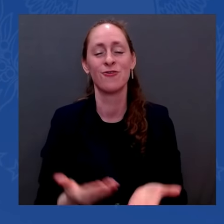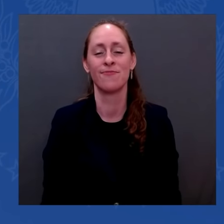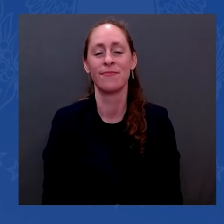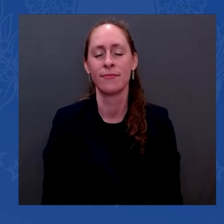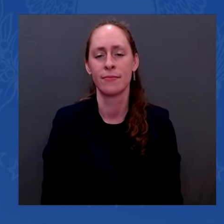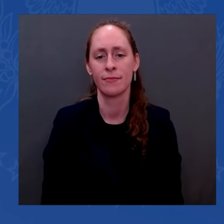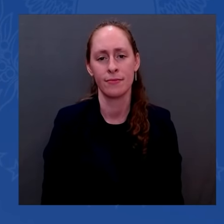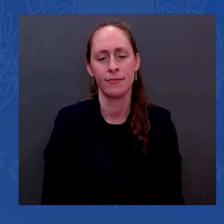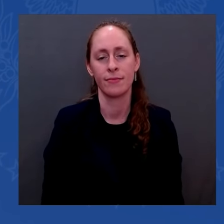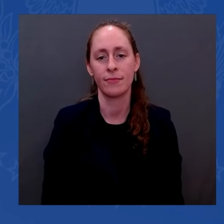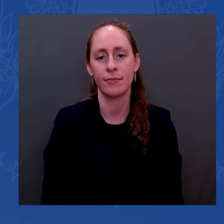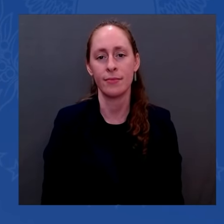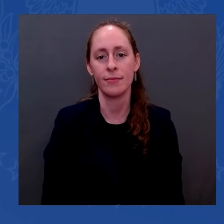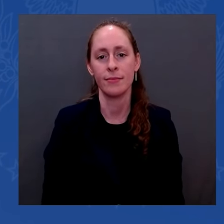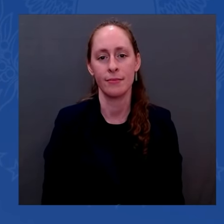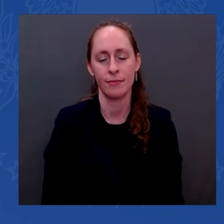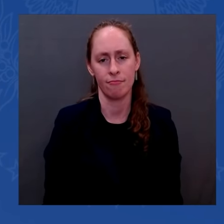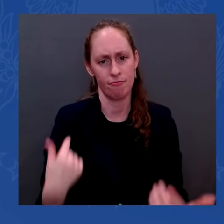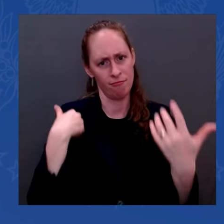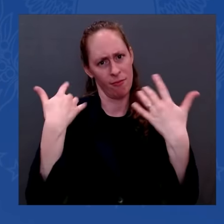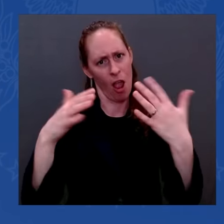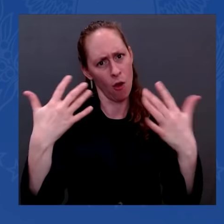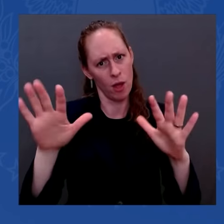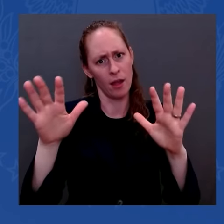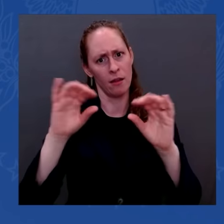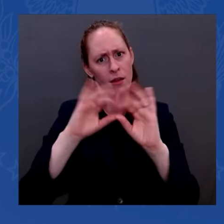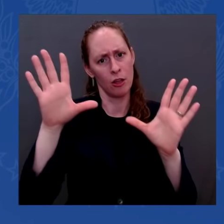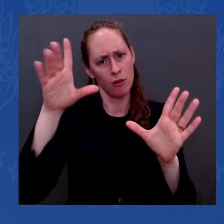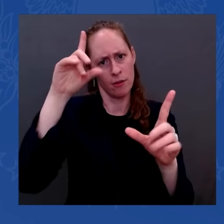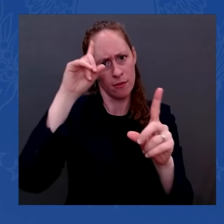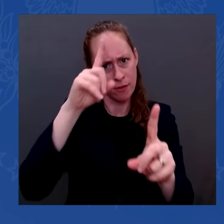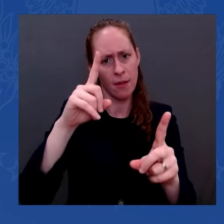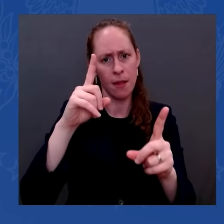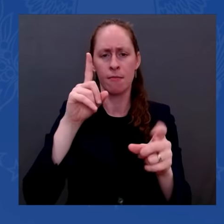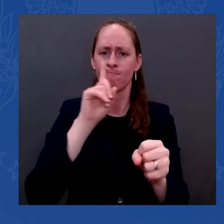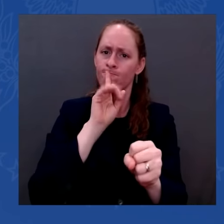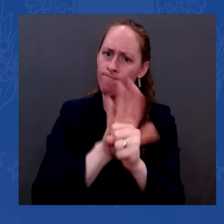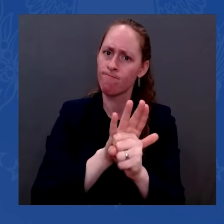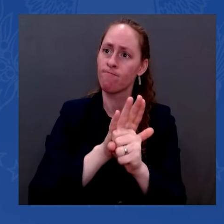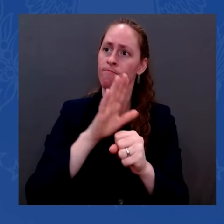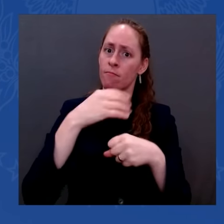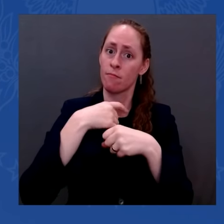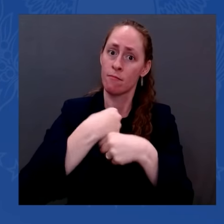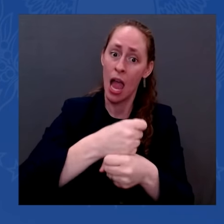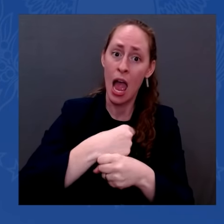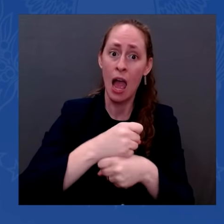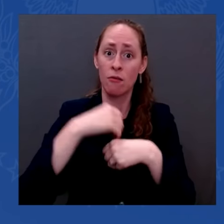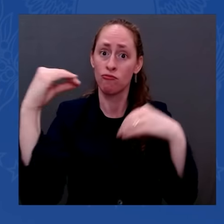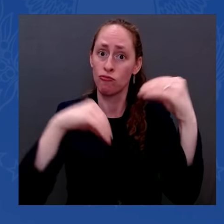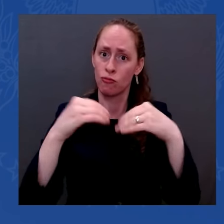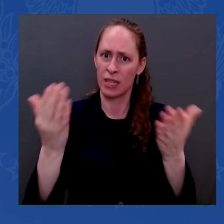and build it America and have all of it built in America, we needed a supply chain that was -- that was reliable.